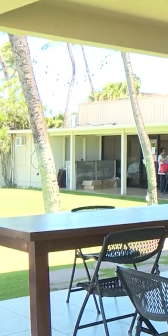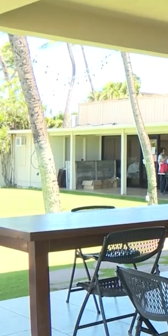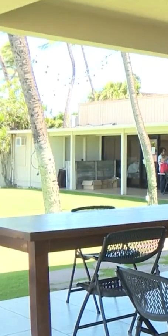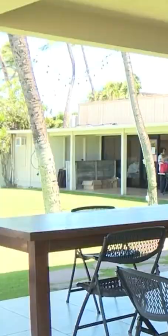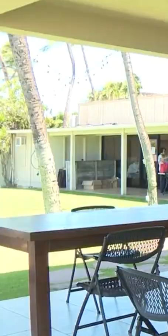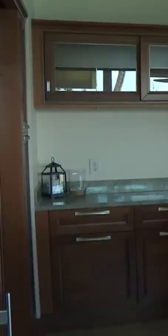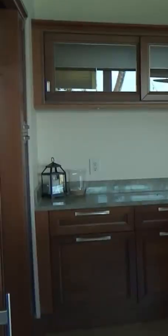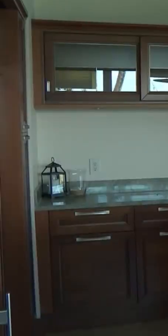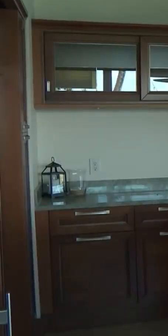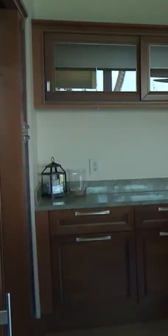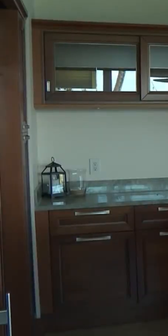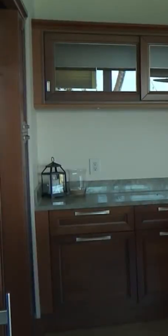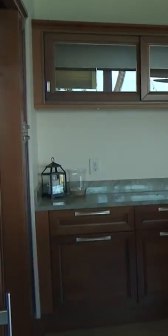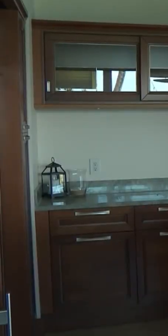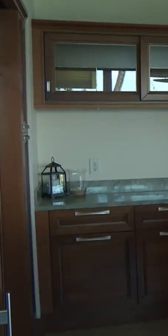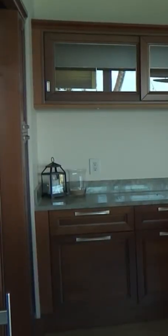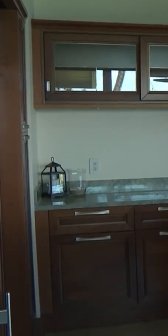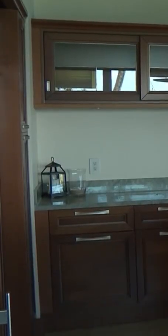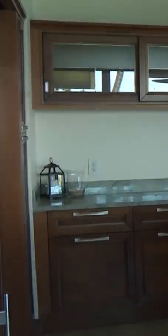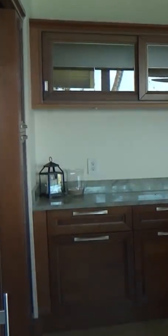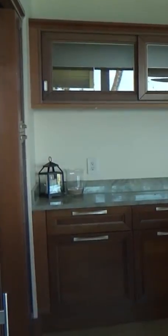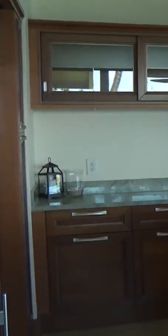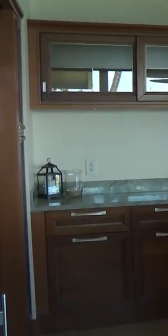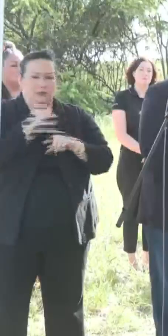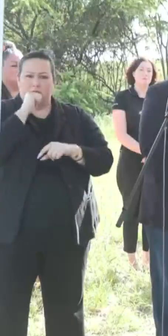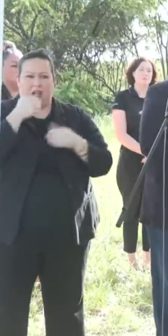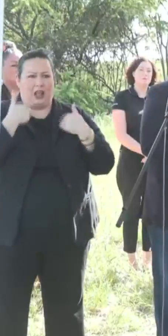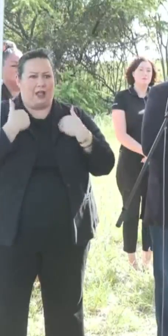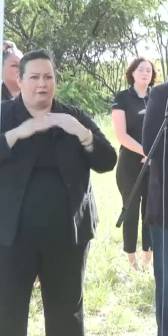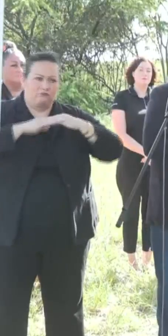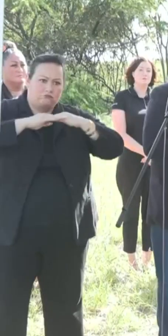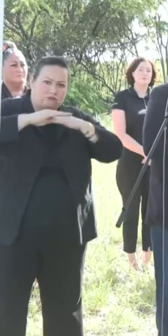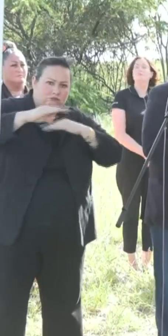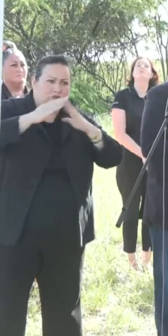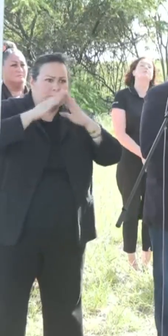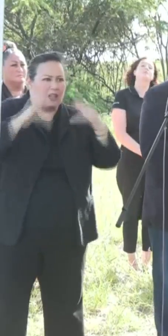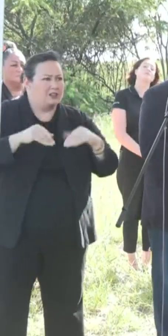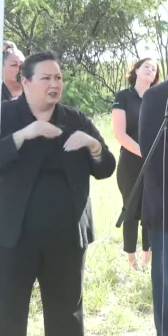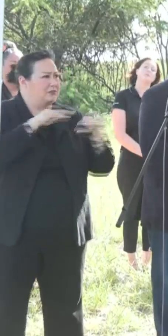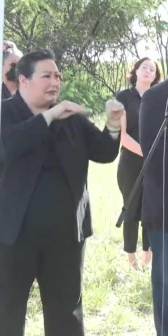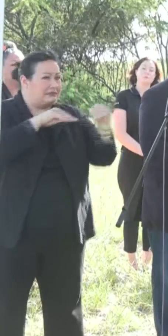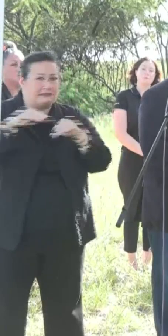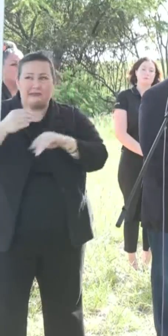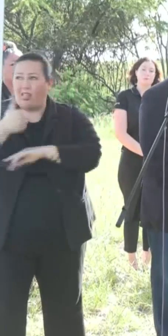HAVE SOME ASPIRATIONAL GOALS THE PLAN IS TO CREATE A POOL OF 3,000 RENTAL UNITS BY